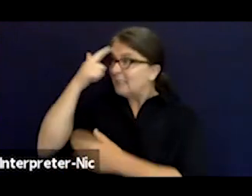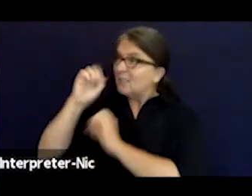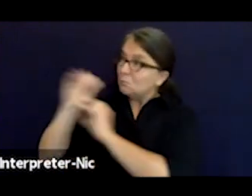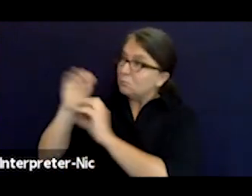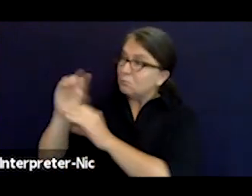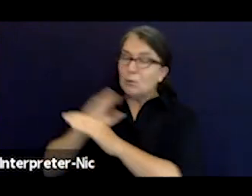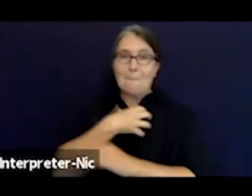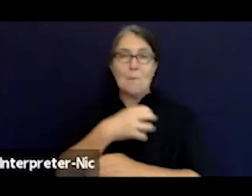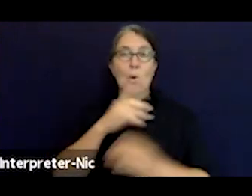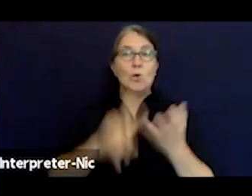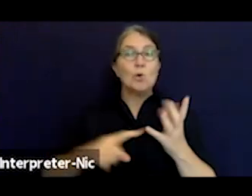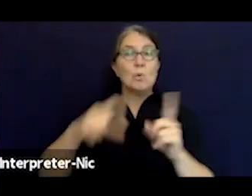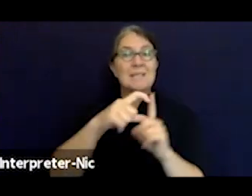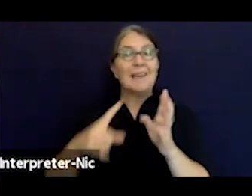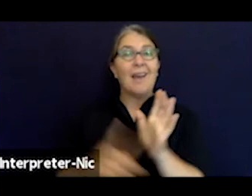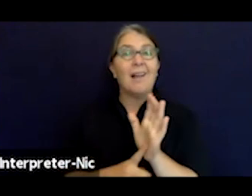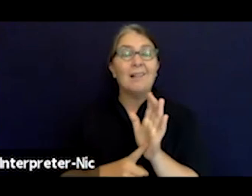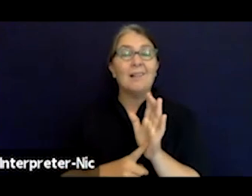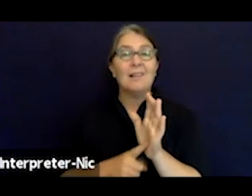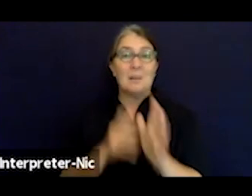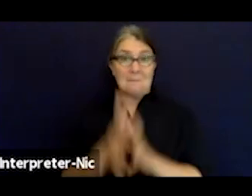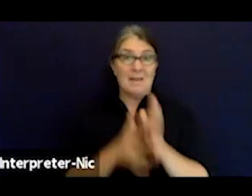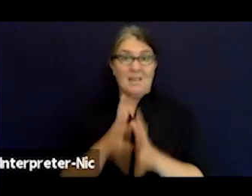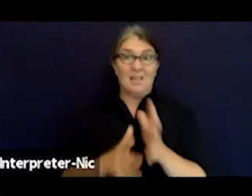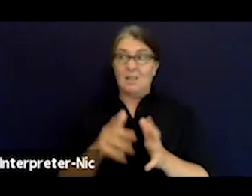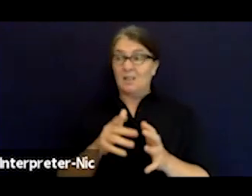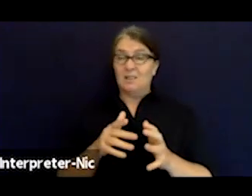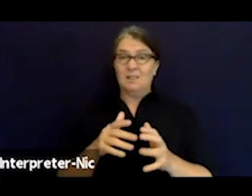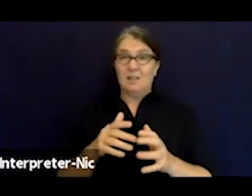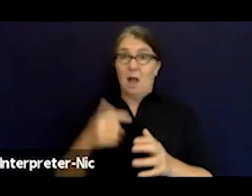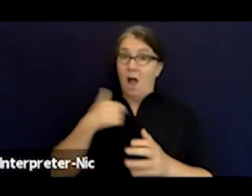You’re actually making your job easier by helping make their job easier.” I love the way you are